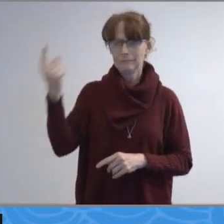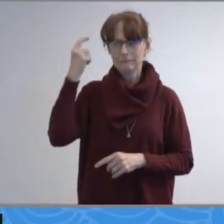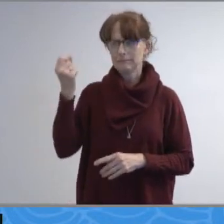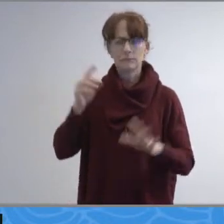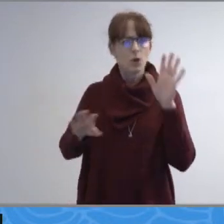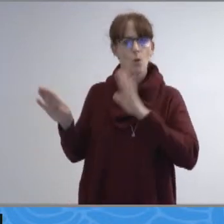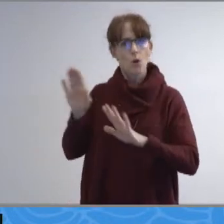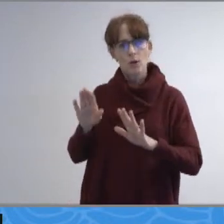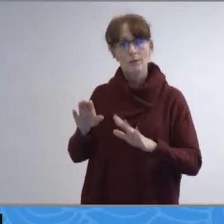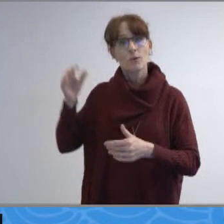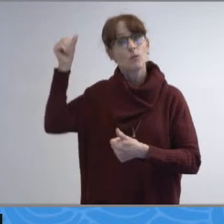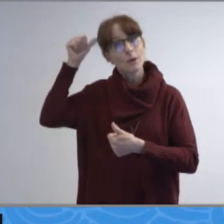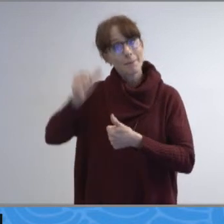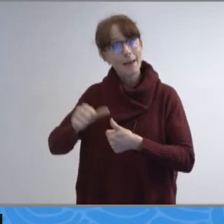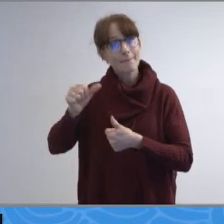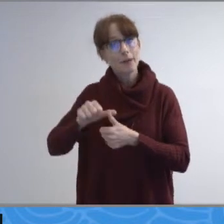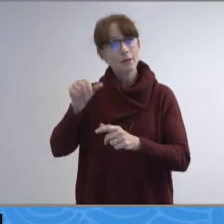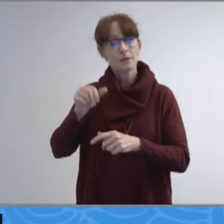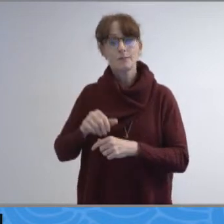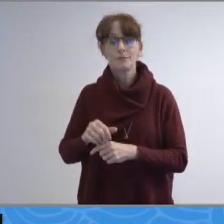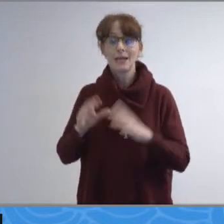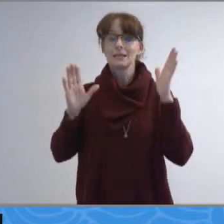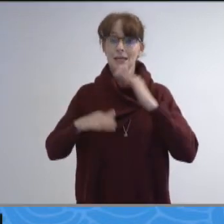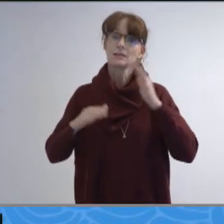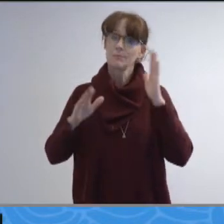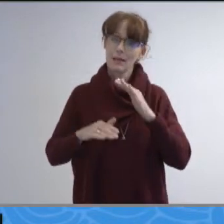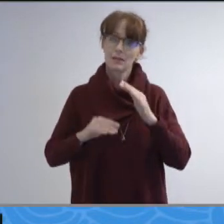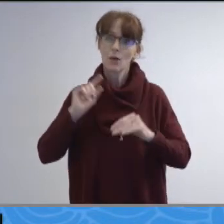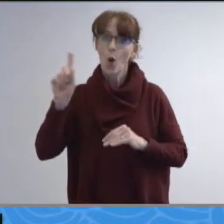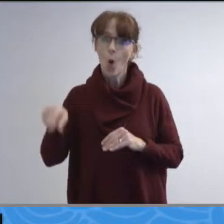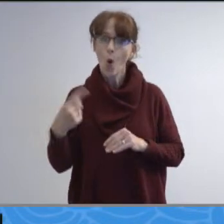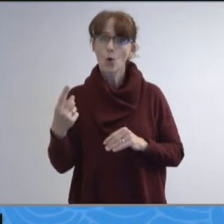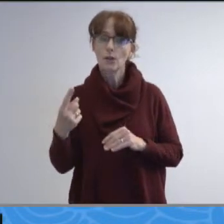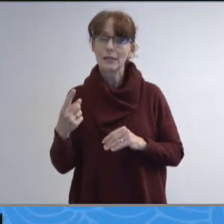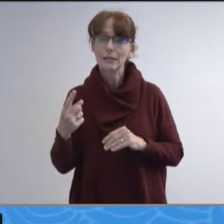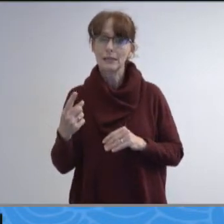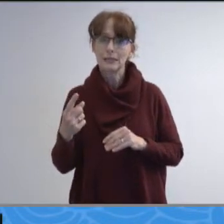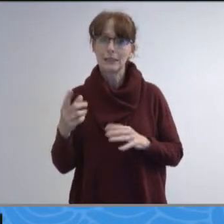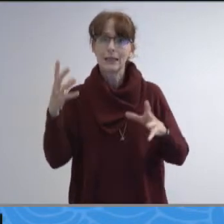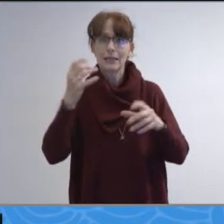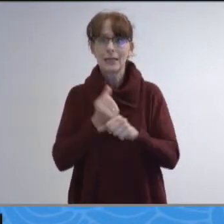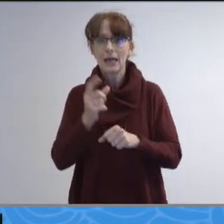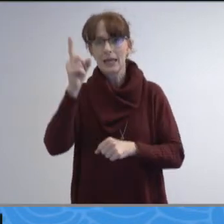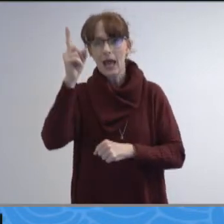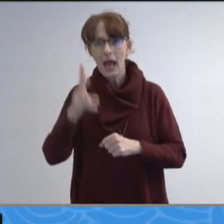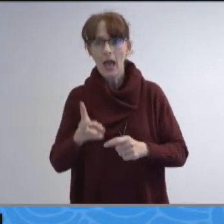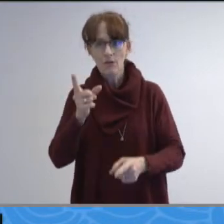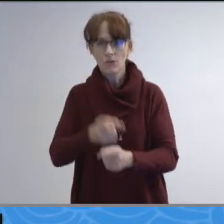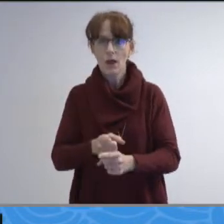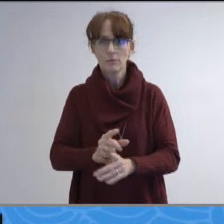Remind them that it is expected, they will only get about half of the questions correct,